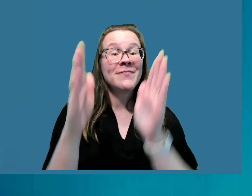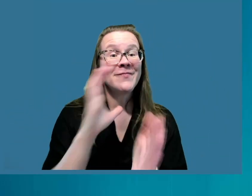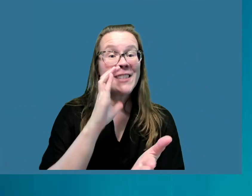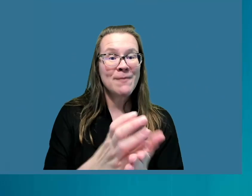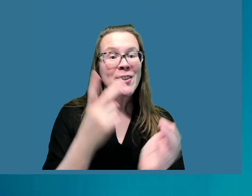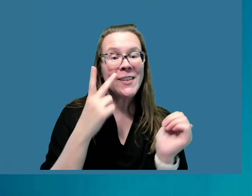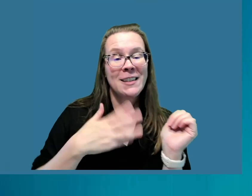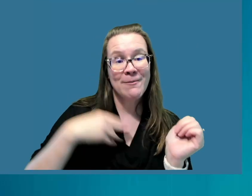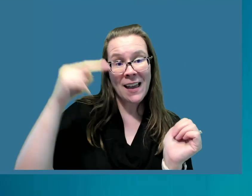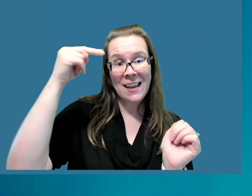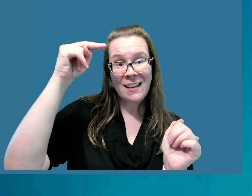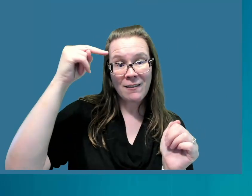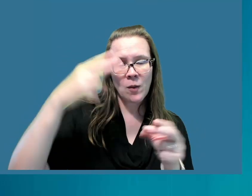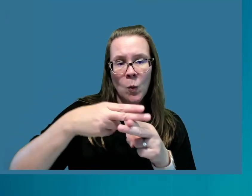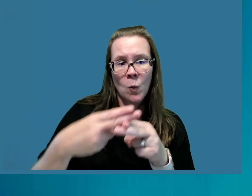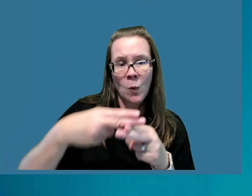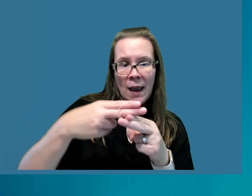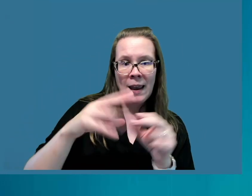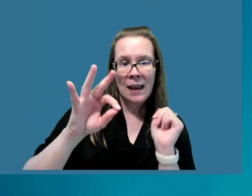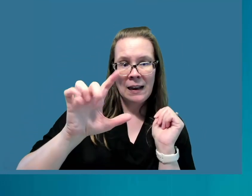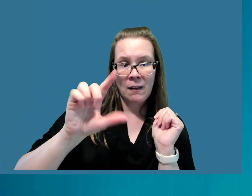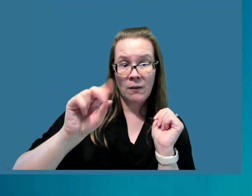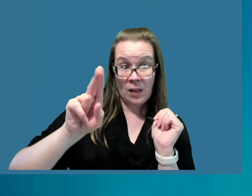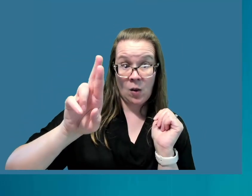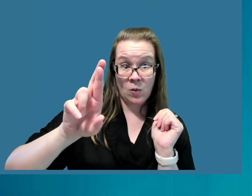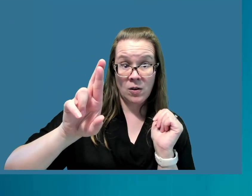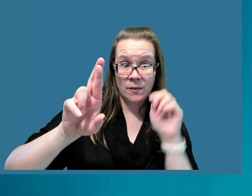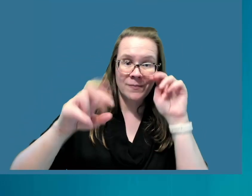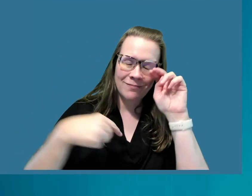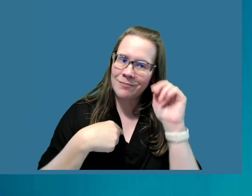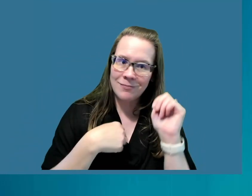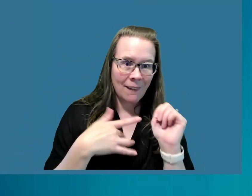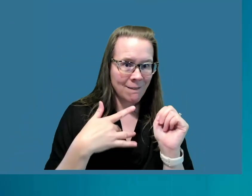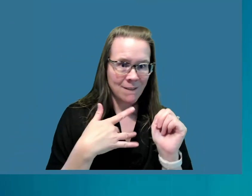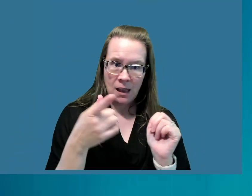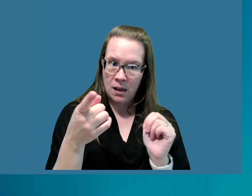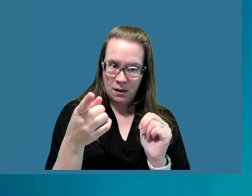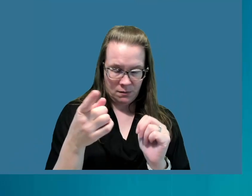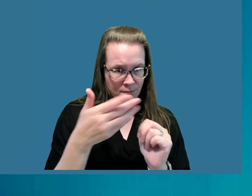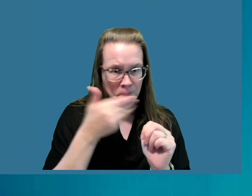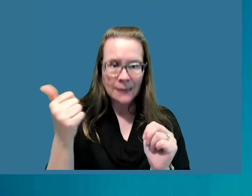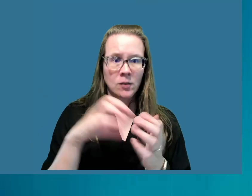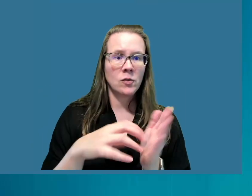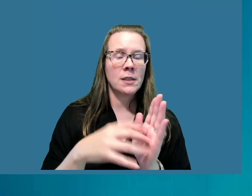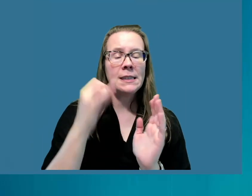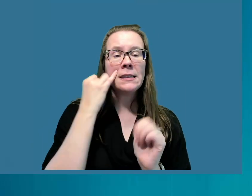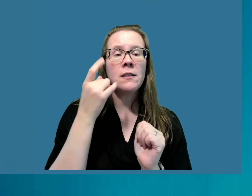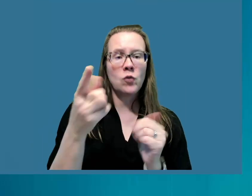you know, the butter is still holding it shape and sticking to the paper--which is what you want.